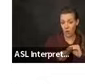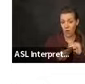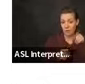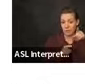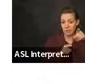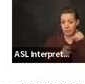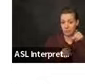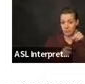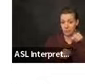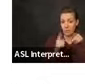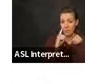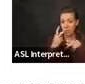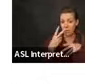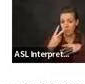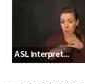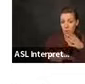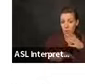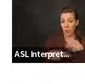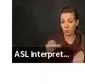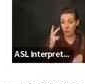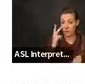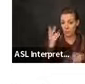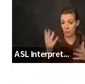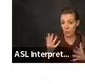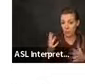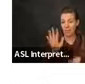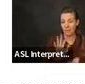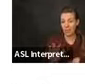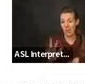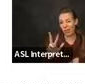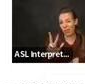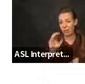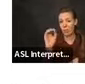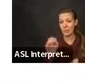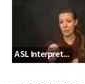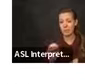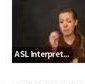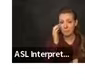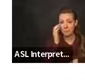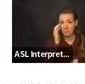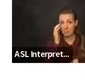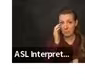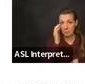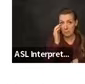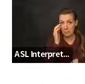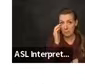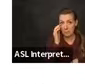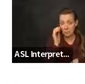HPI, we're seeing about 3% test Positivity.